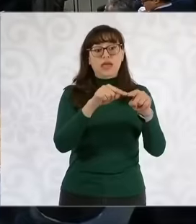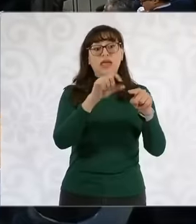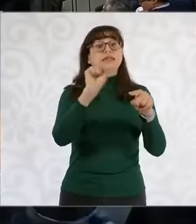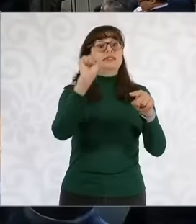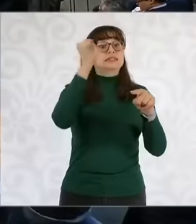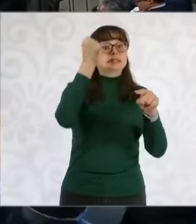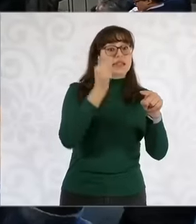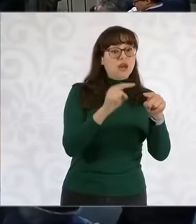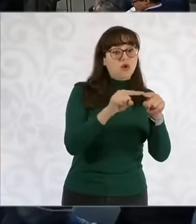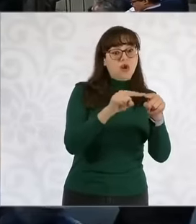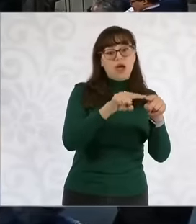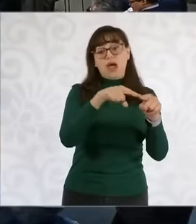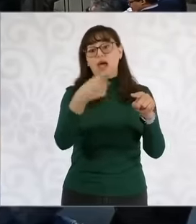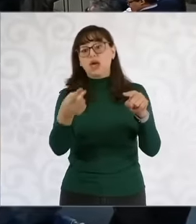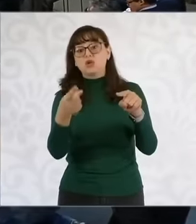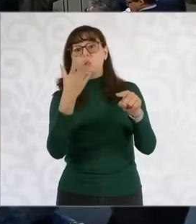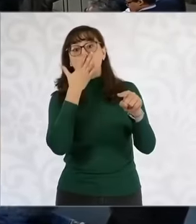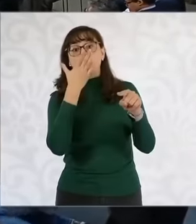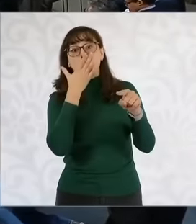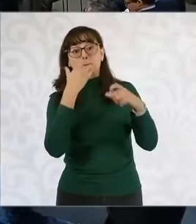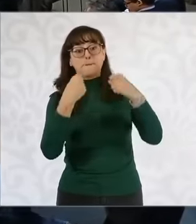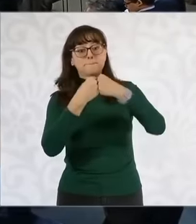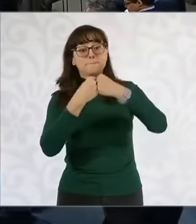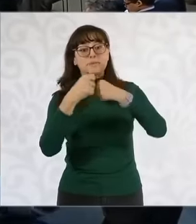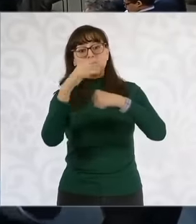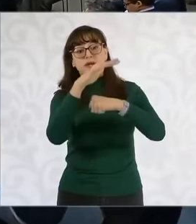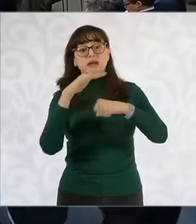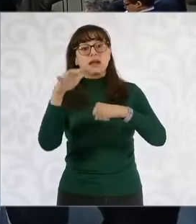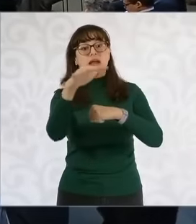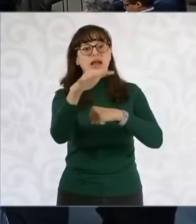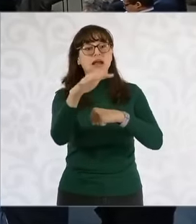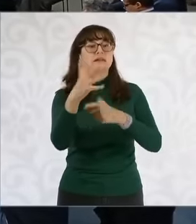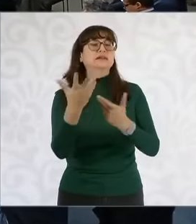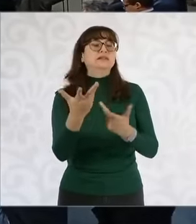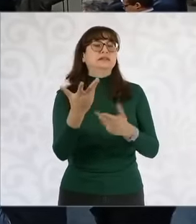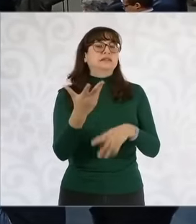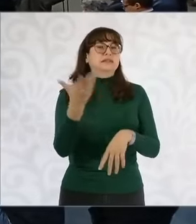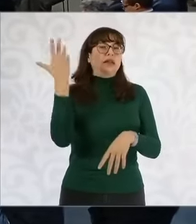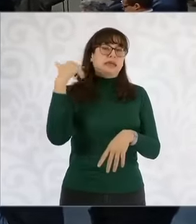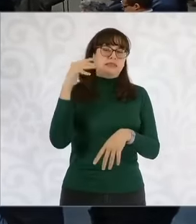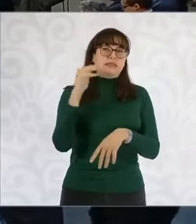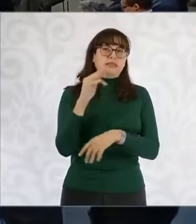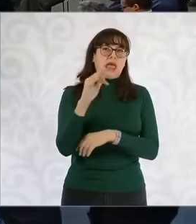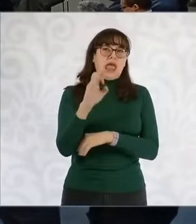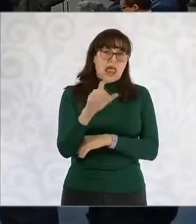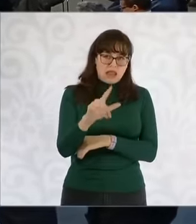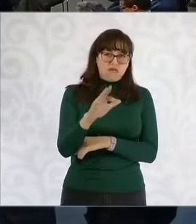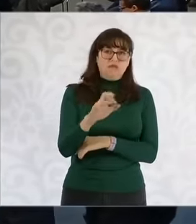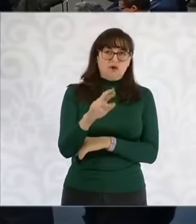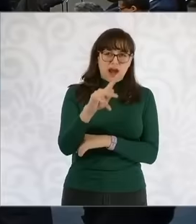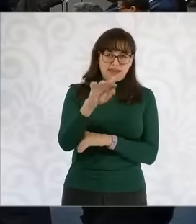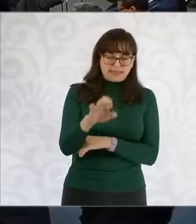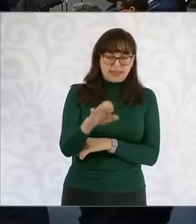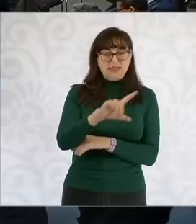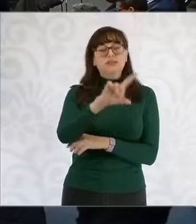was first the capital of that great western state El Fuerte then Álamos and they are still in some way